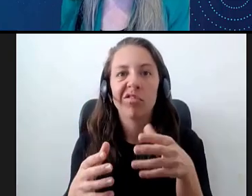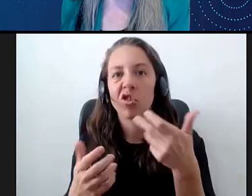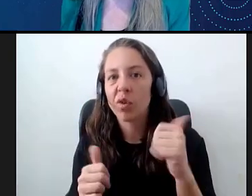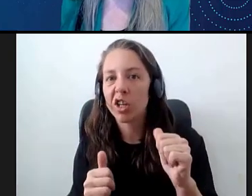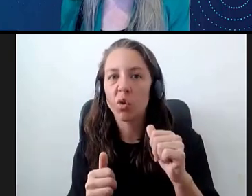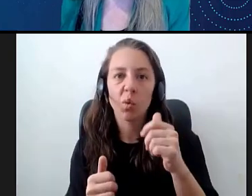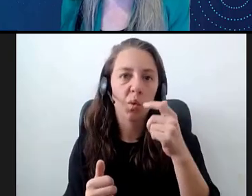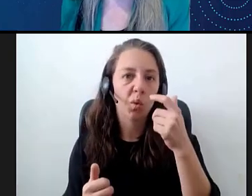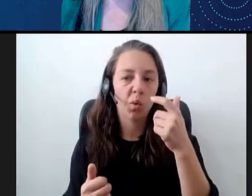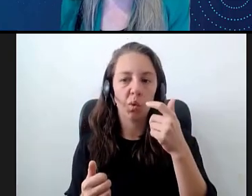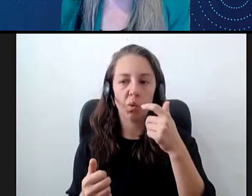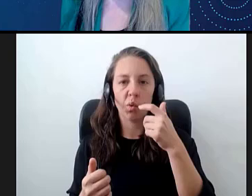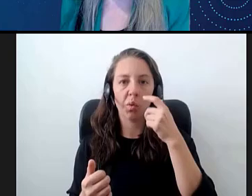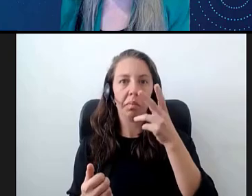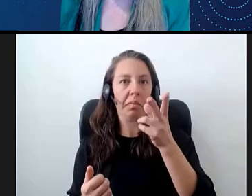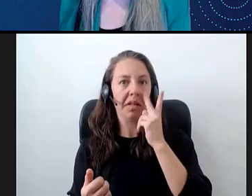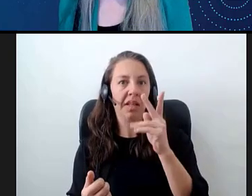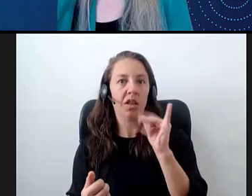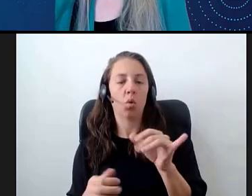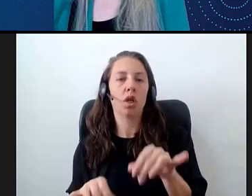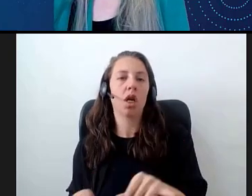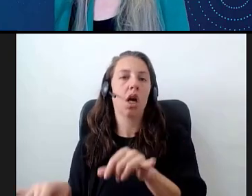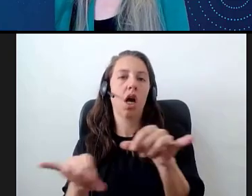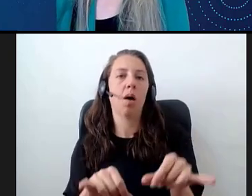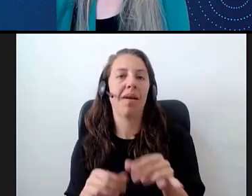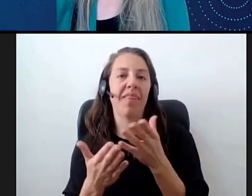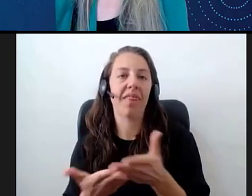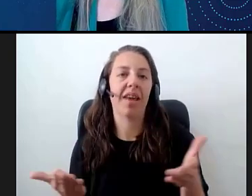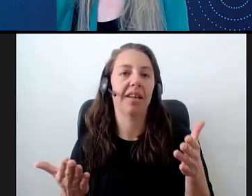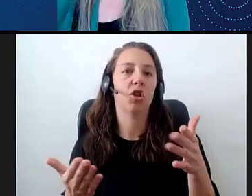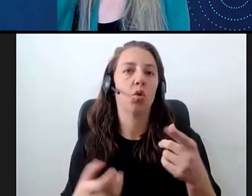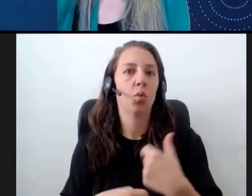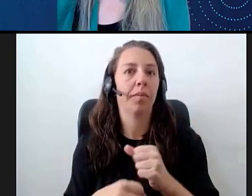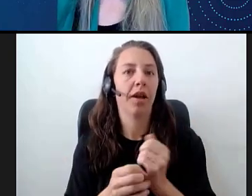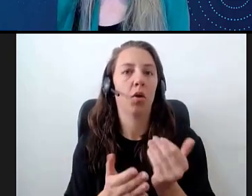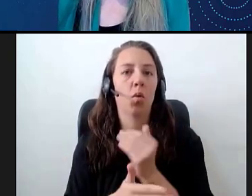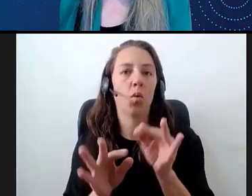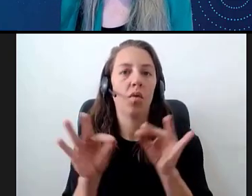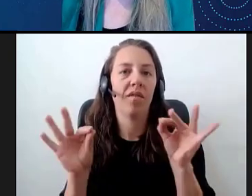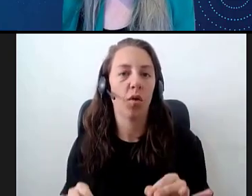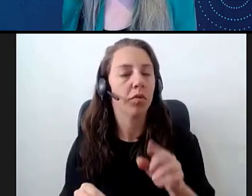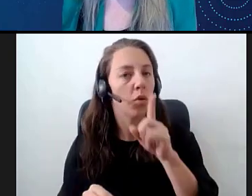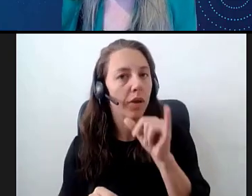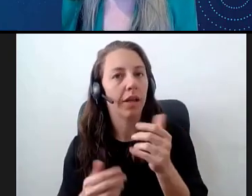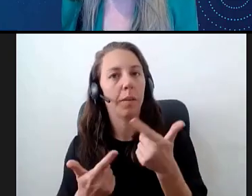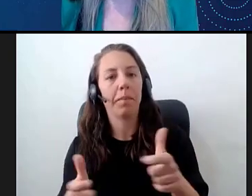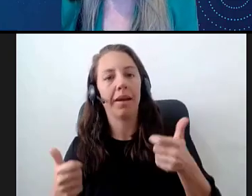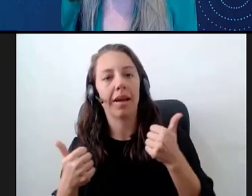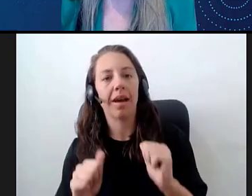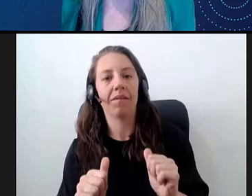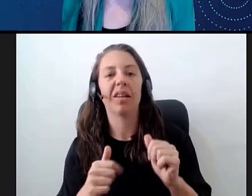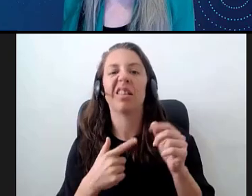It's really been a tremendous effort. Cynthia Dwyer There are so many benefits of common forms for applicants, recipients and reviewers.